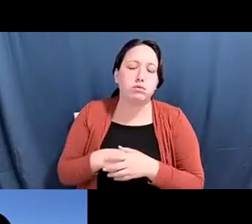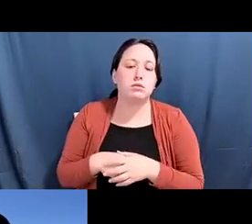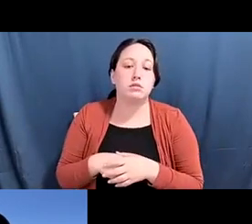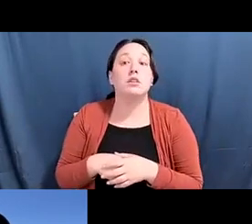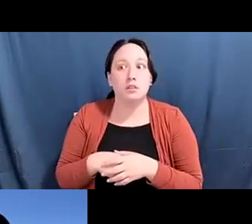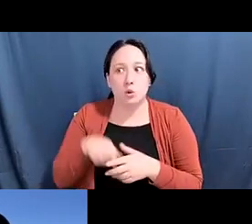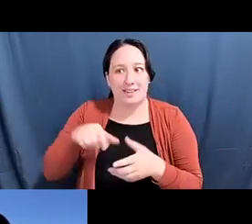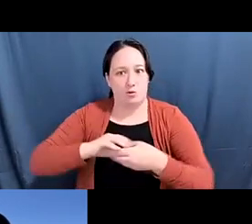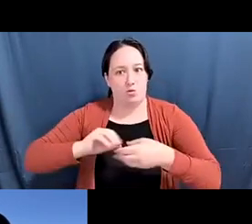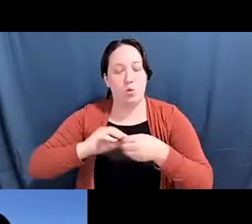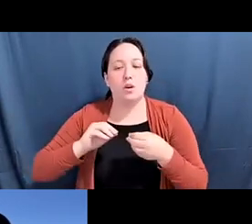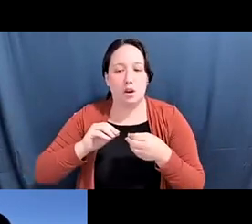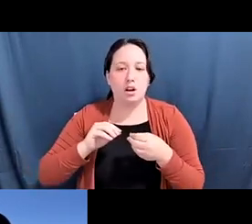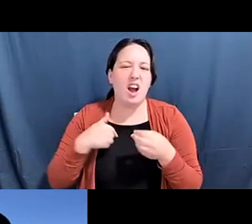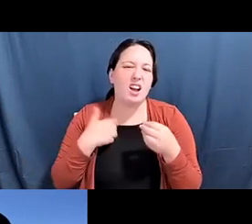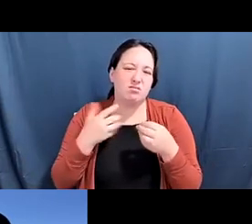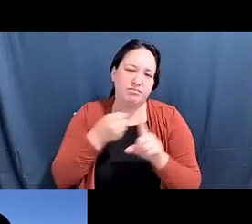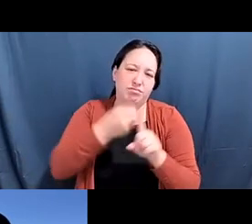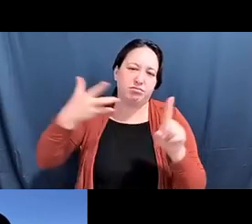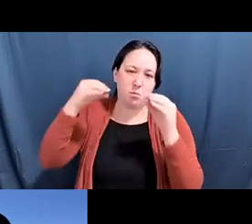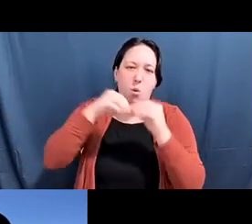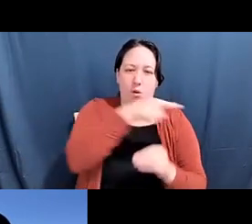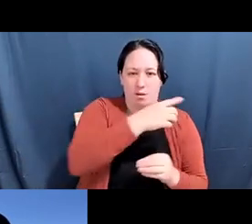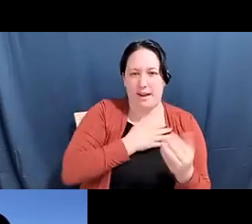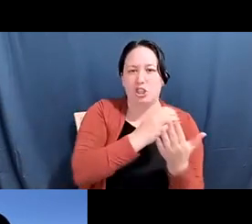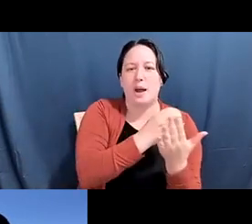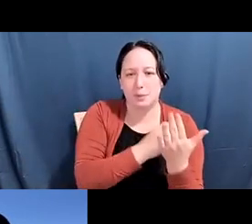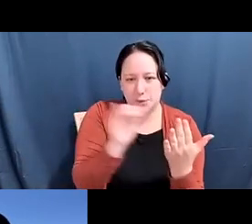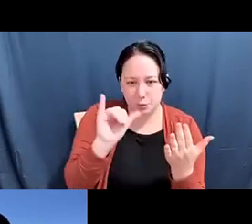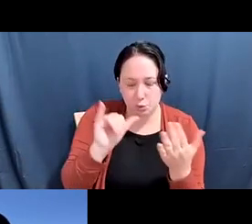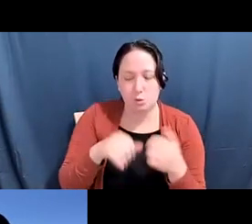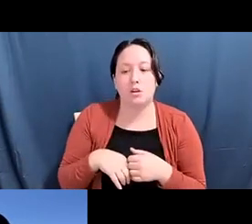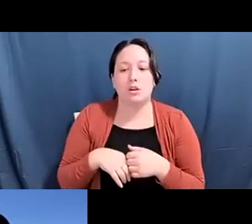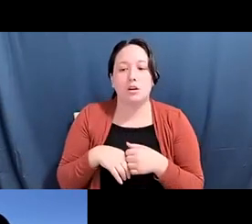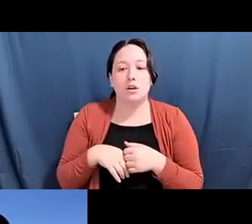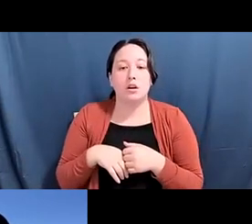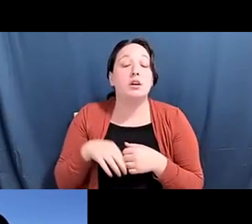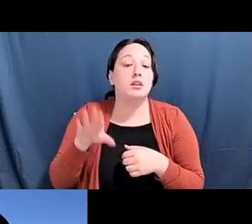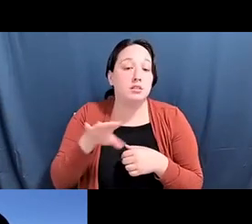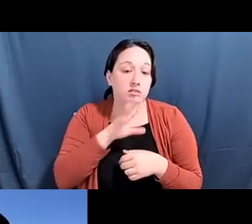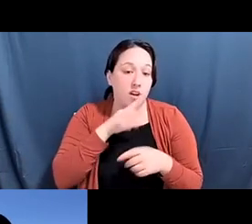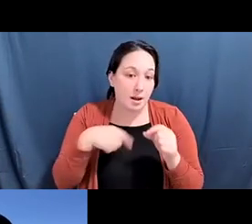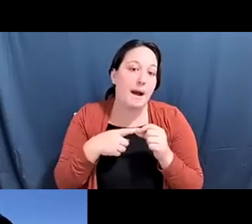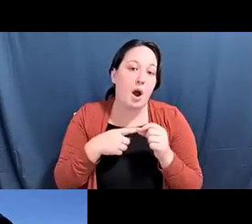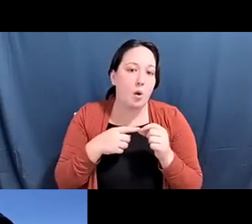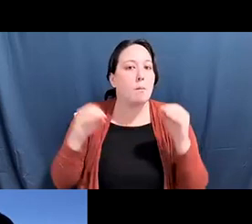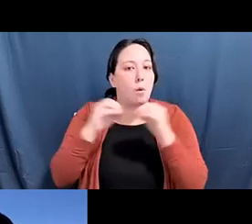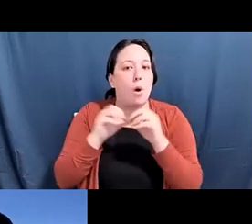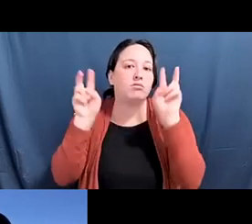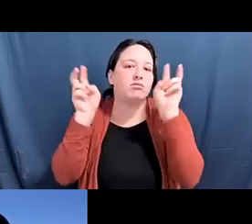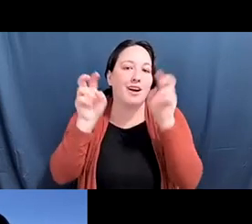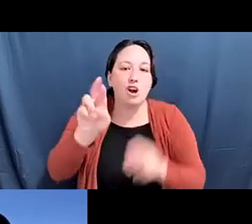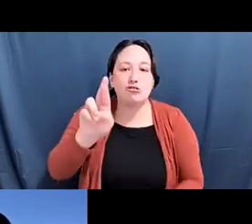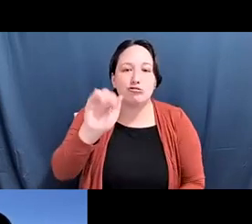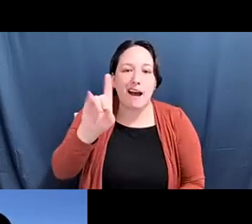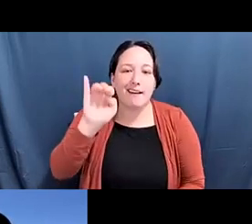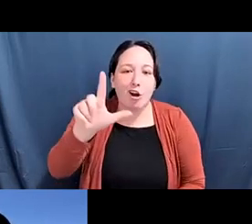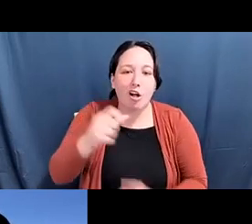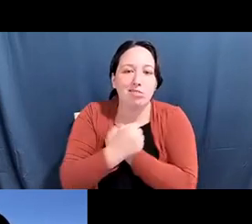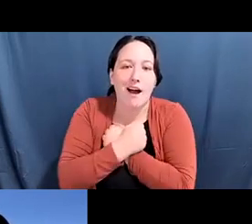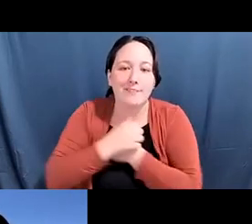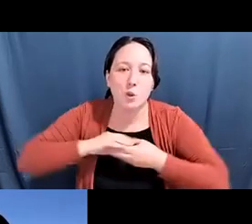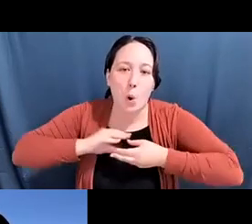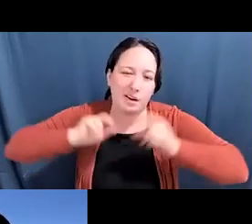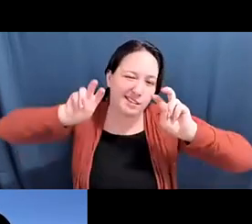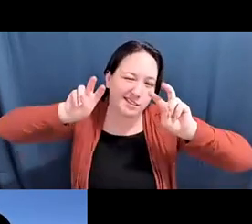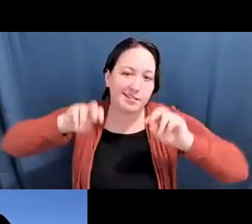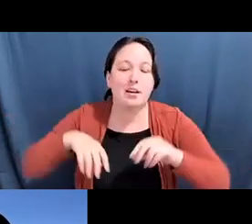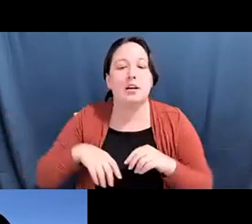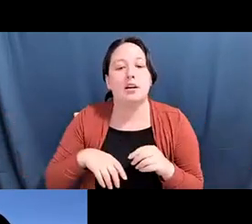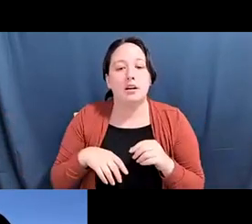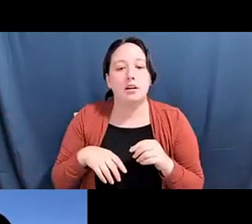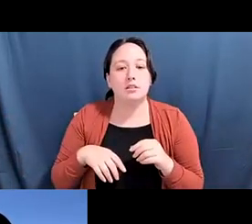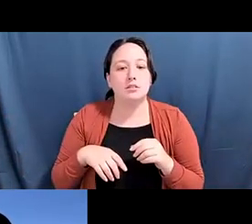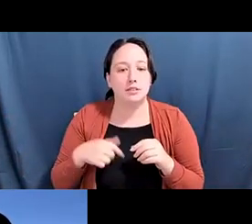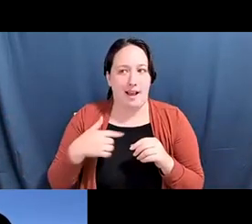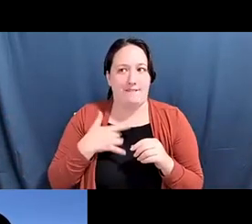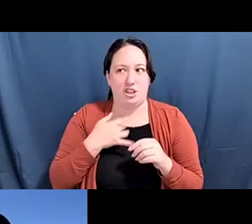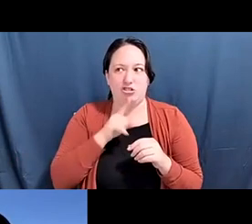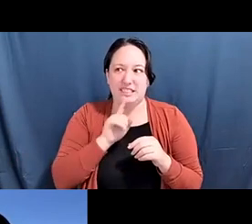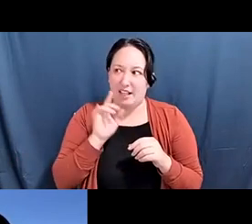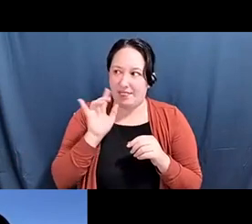pam tau lee: in the chapter and this chapter is followed been by a series of other what I call radical love stories, which for me fall into eradicating environmental racism.